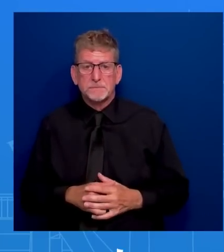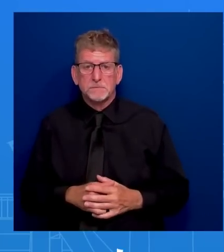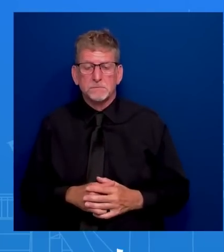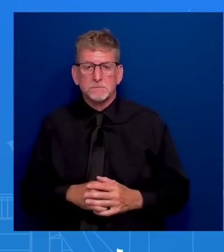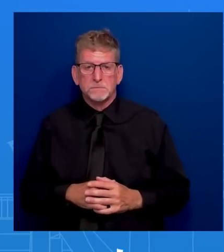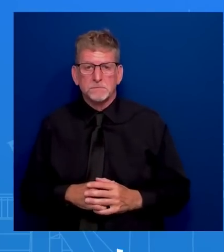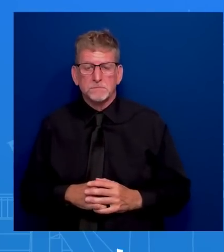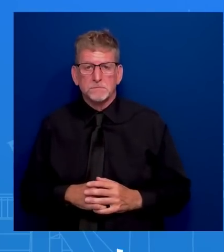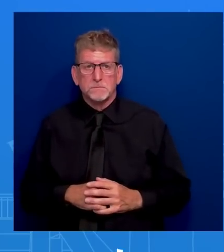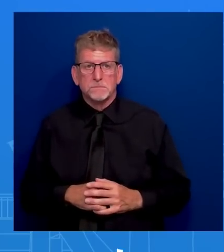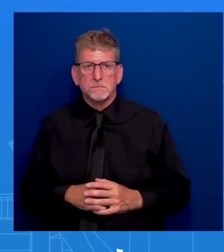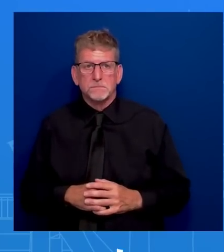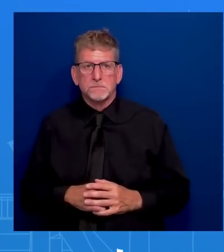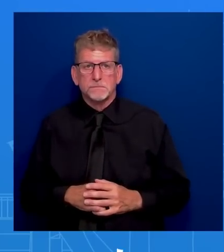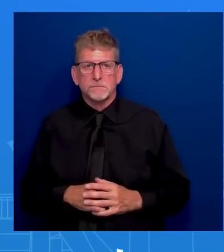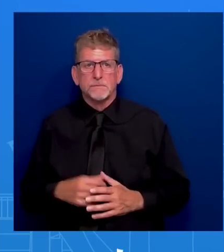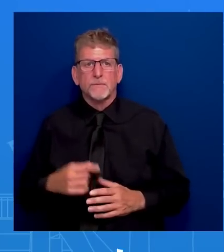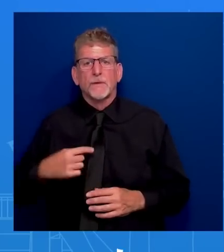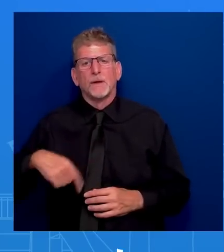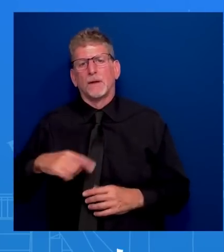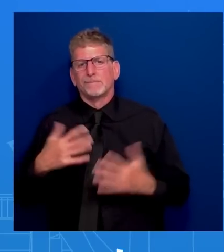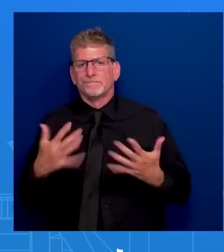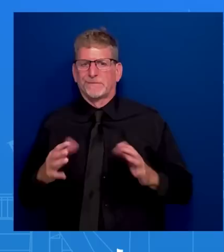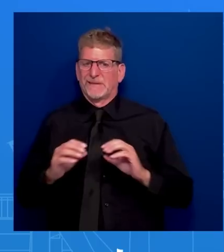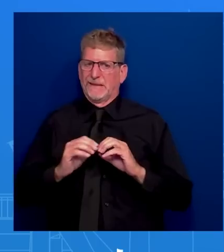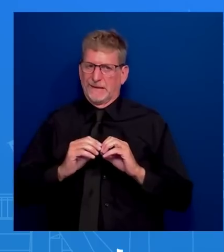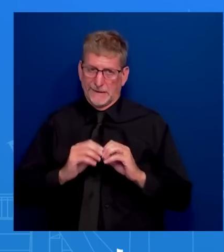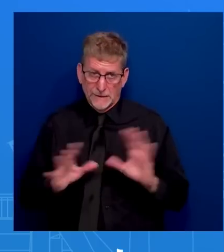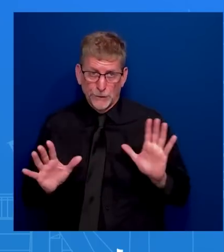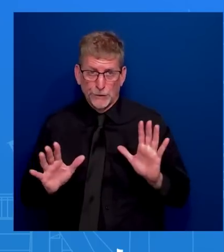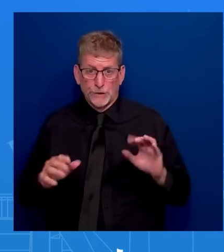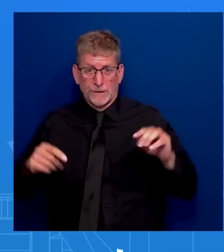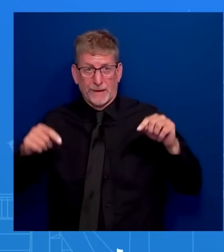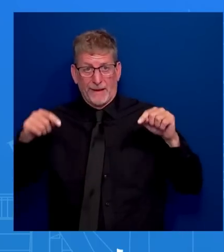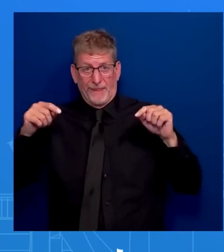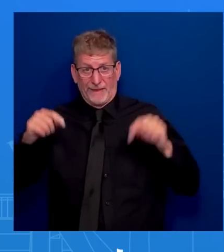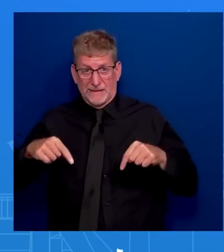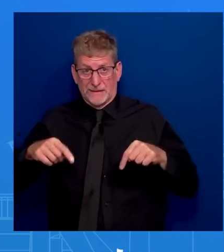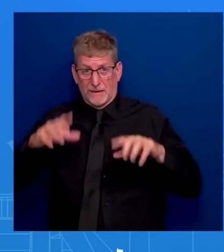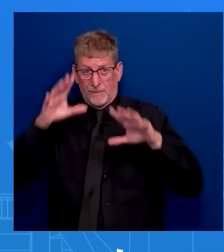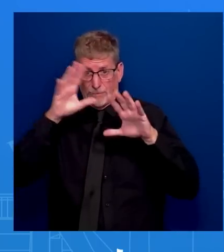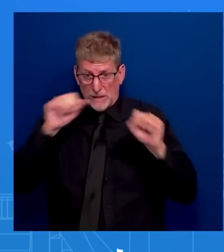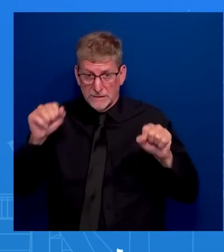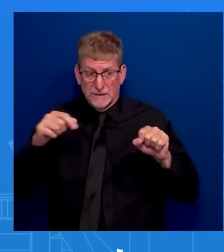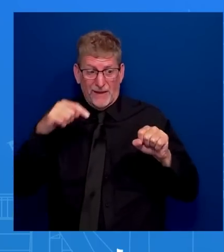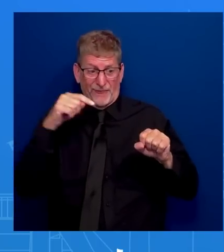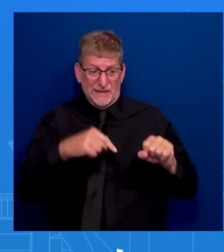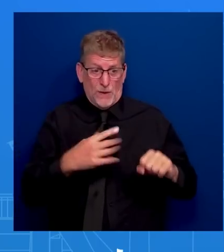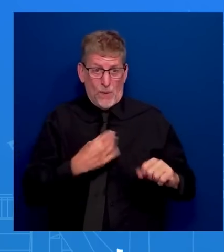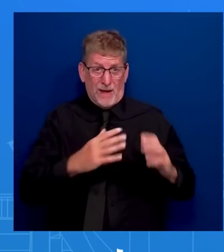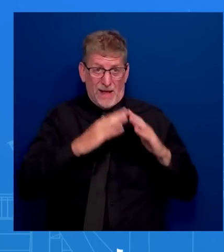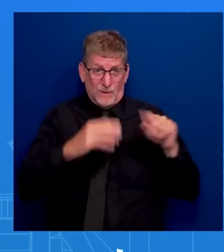there is no place for political violence in this country. People have the right to raise their voices peacefully.